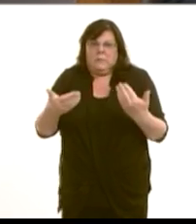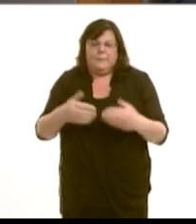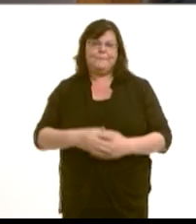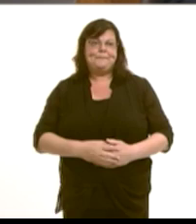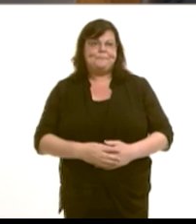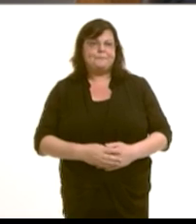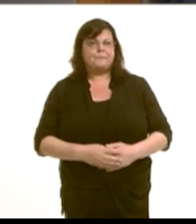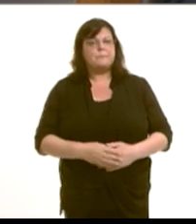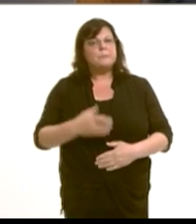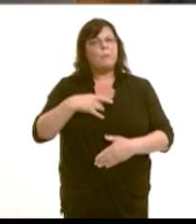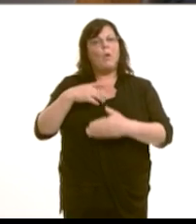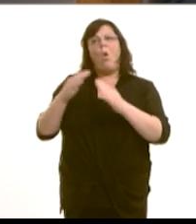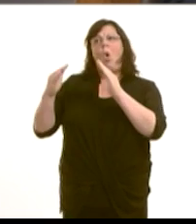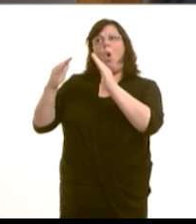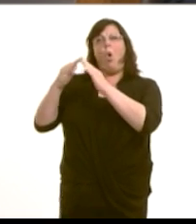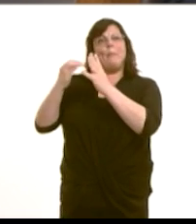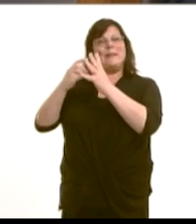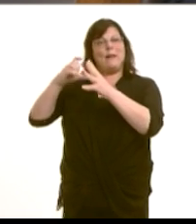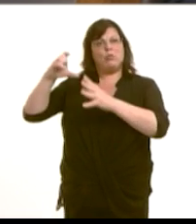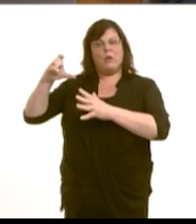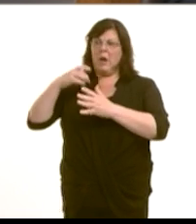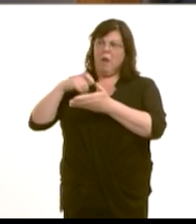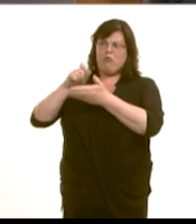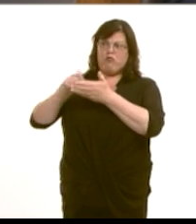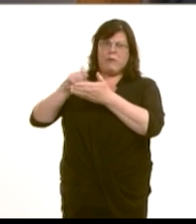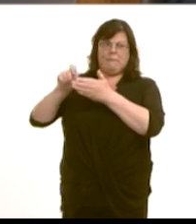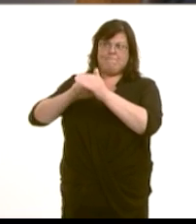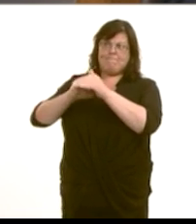I have written to the Home Secretary and I have said to her that, as far as the Welsh